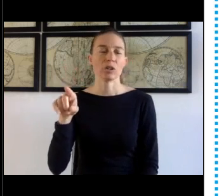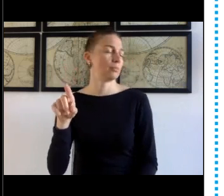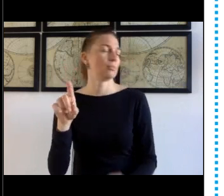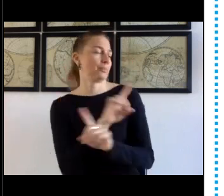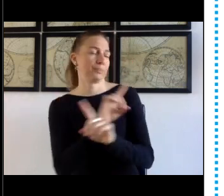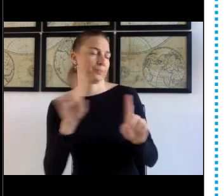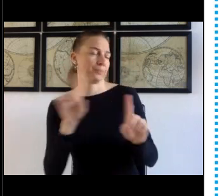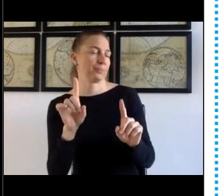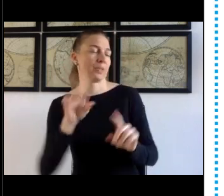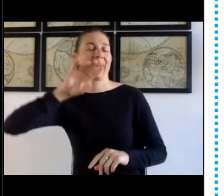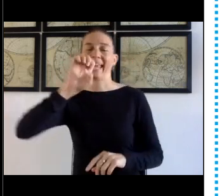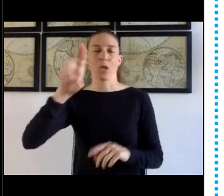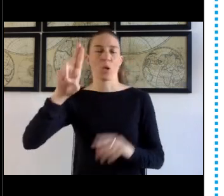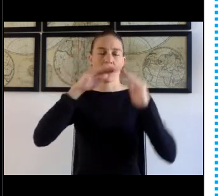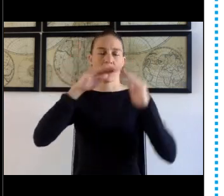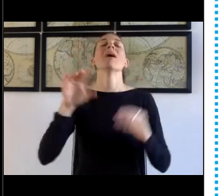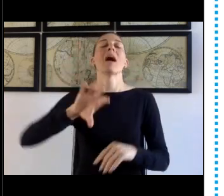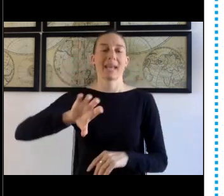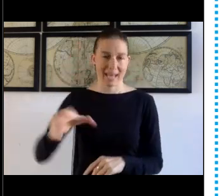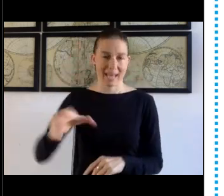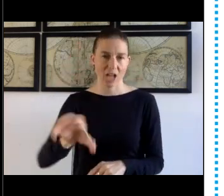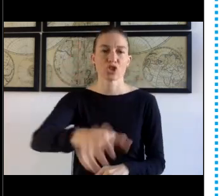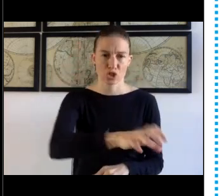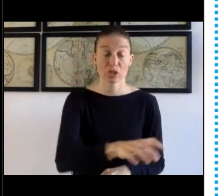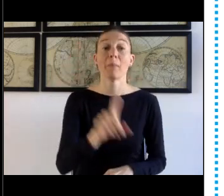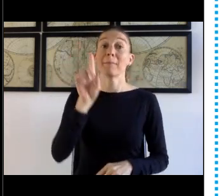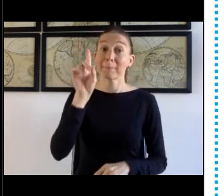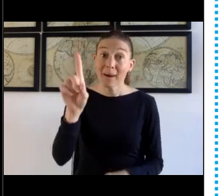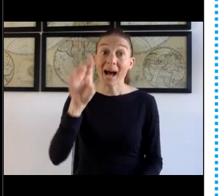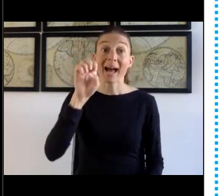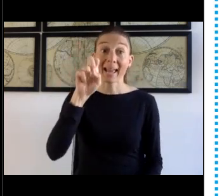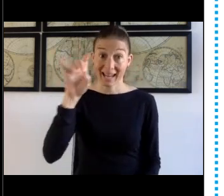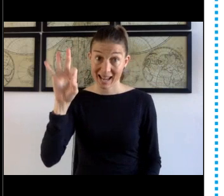What I can add is as EDF we have a major effort to collaborate